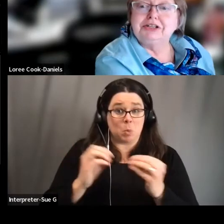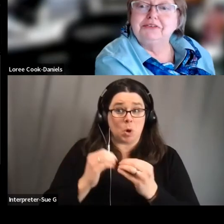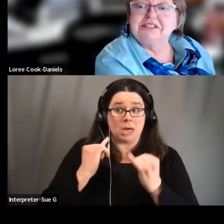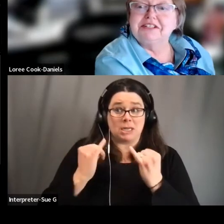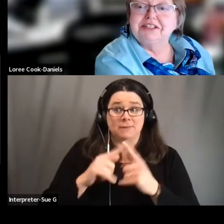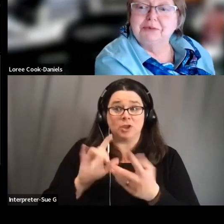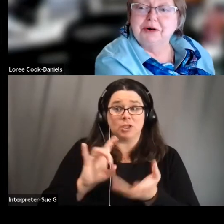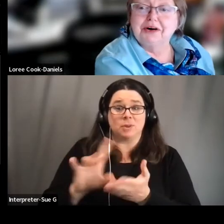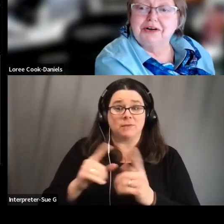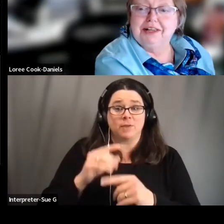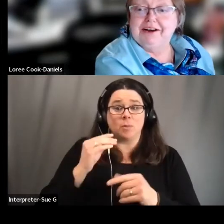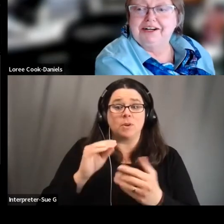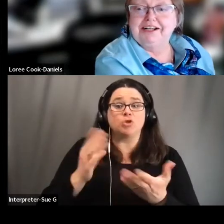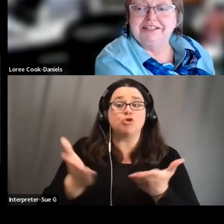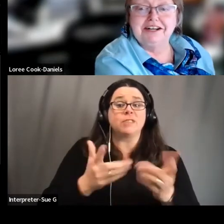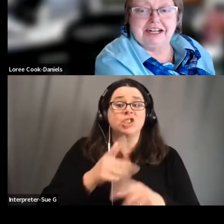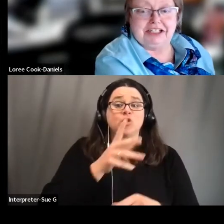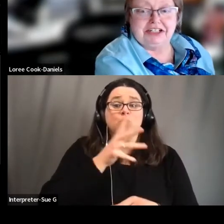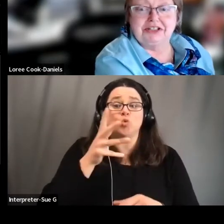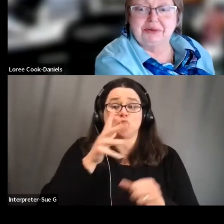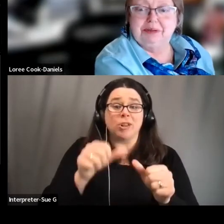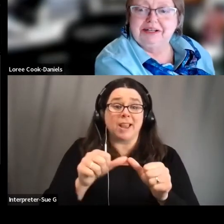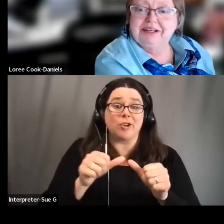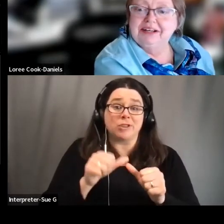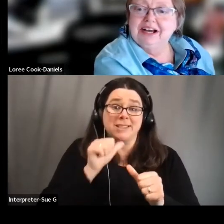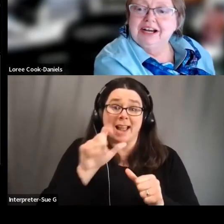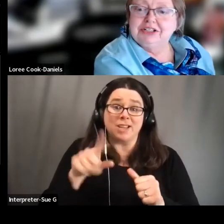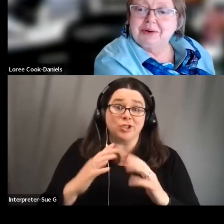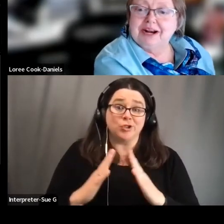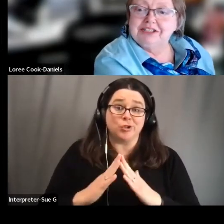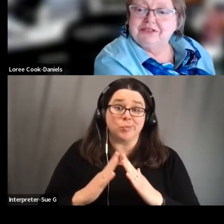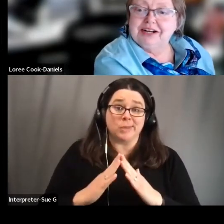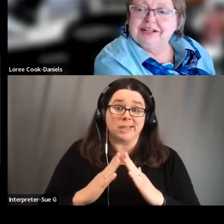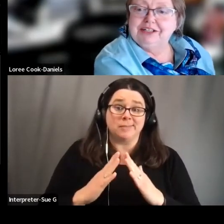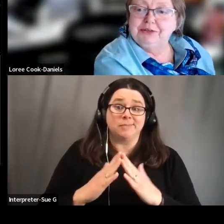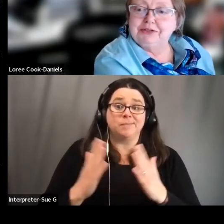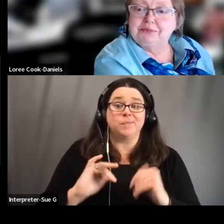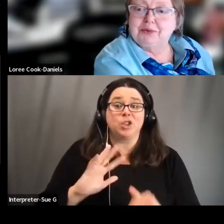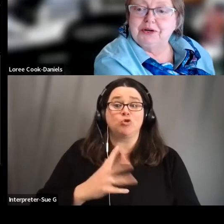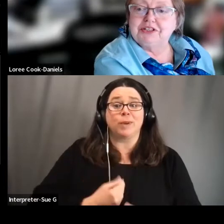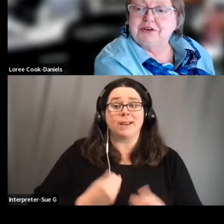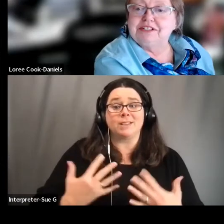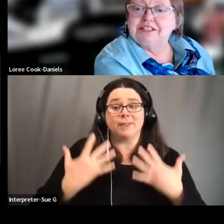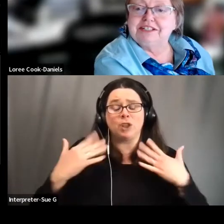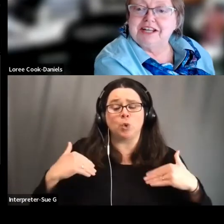Services in rural areas, not just urban. Trans-friendly youth support services